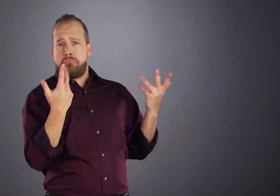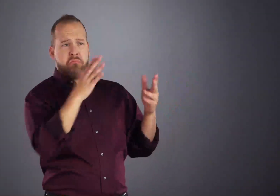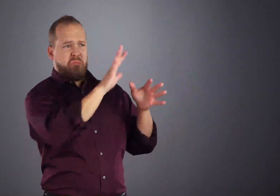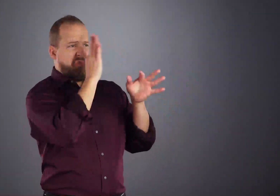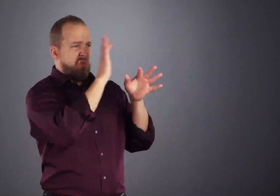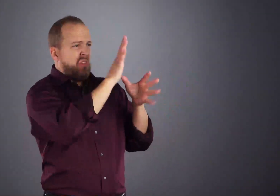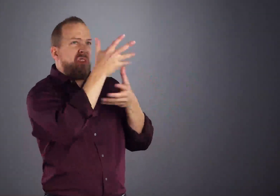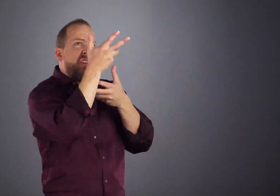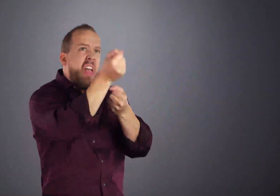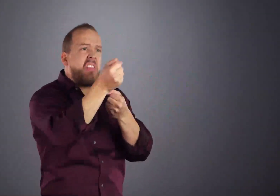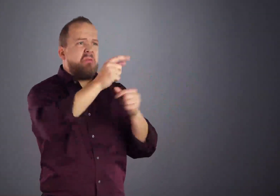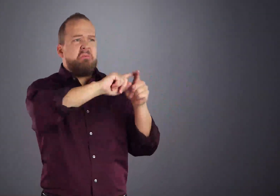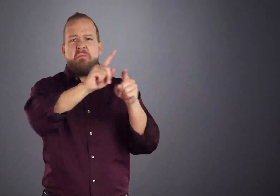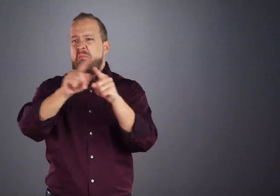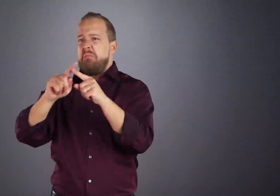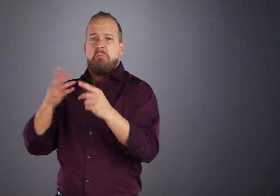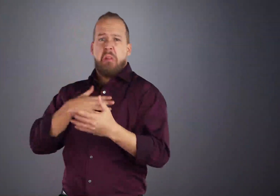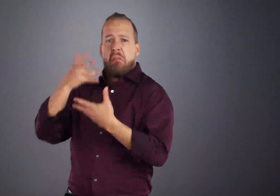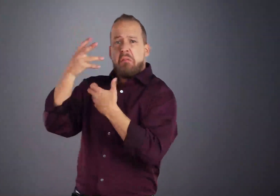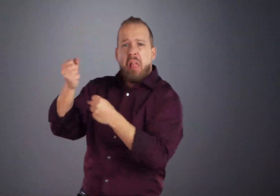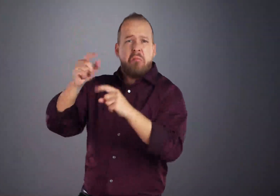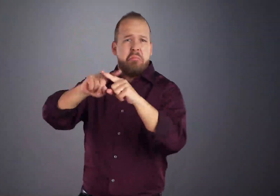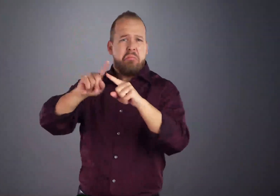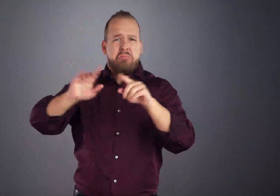and aimlessly rushes nowhere.